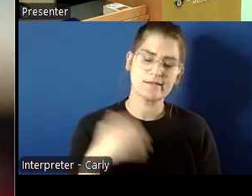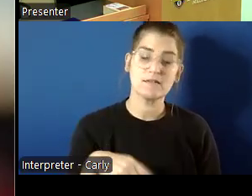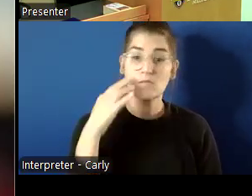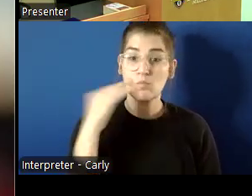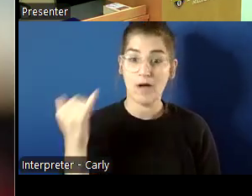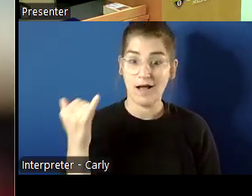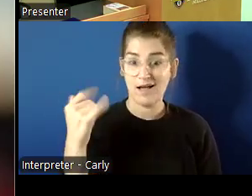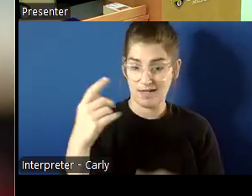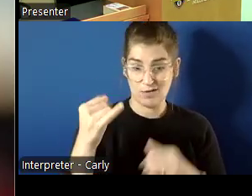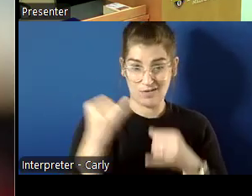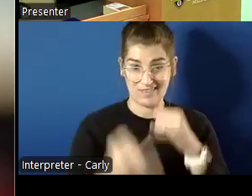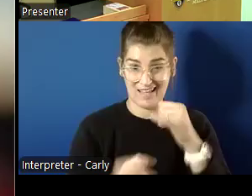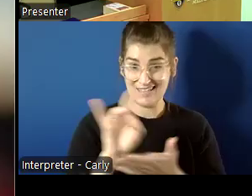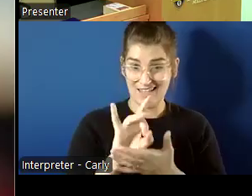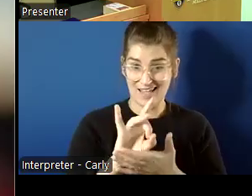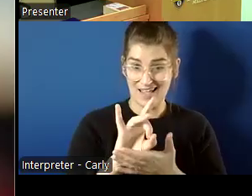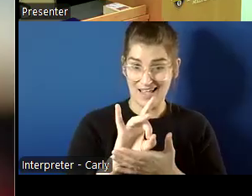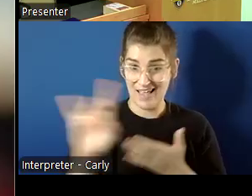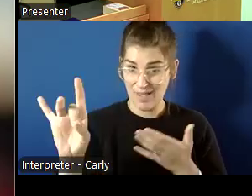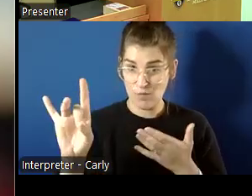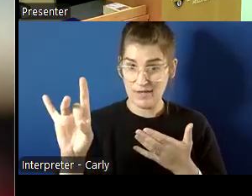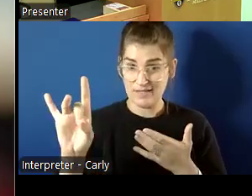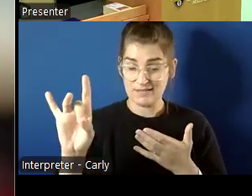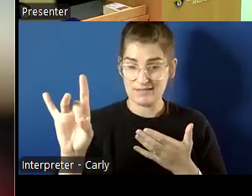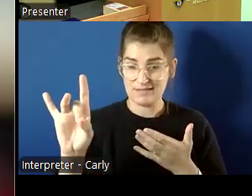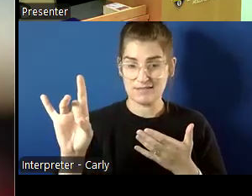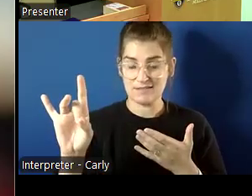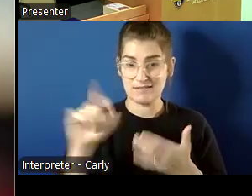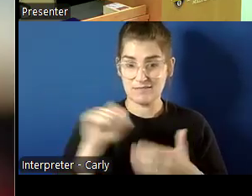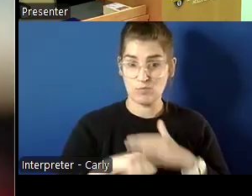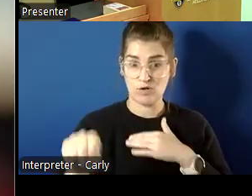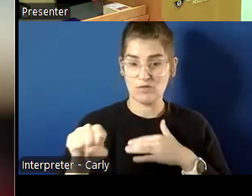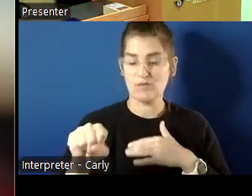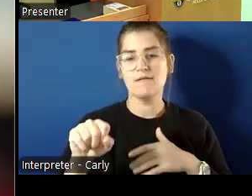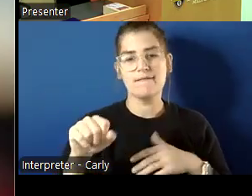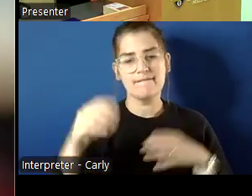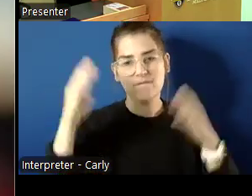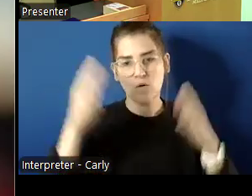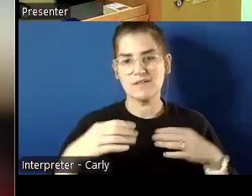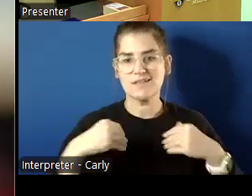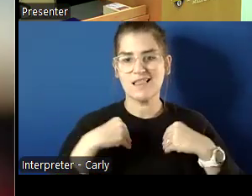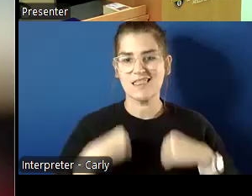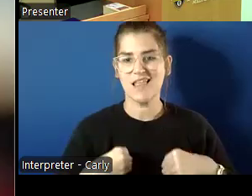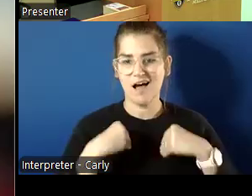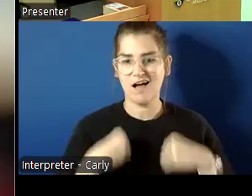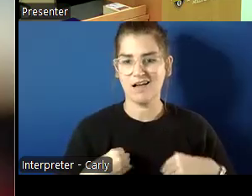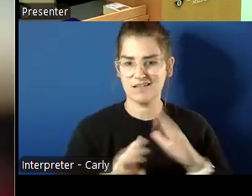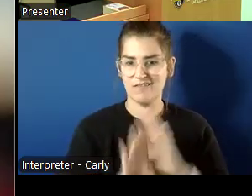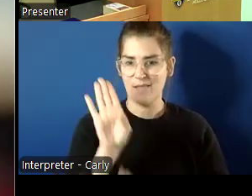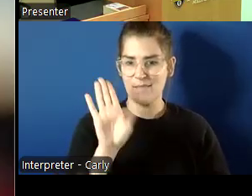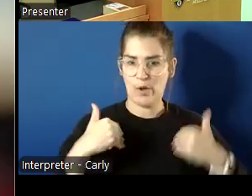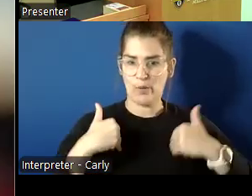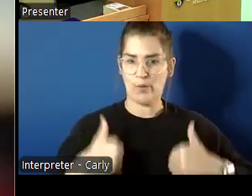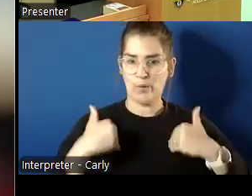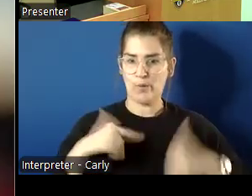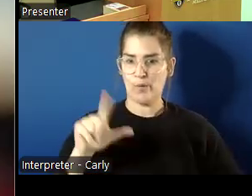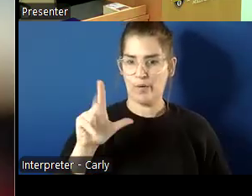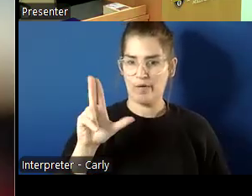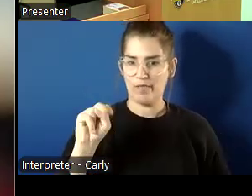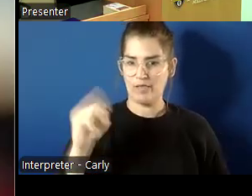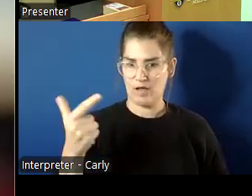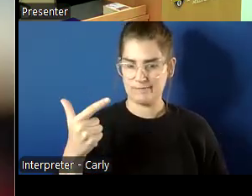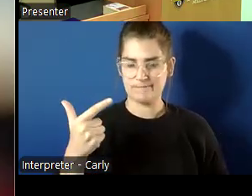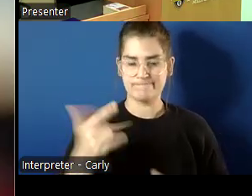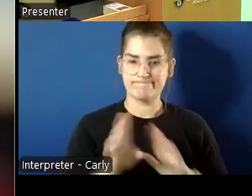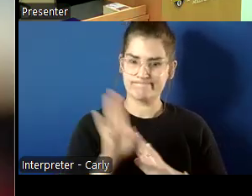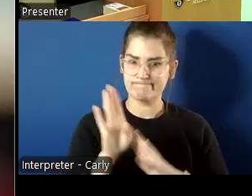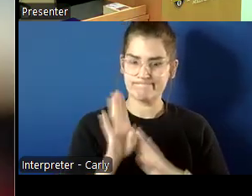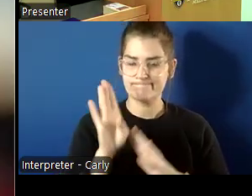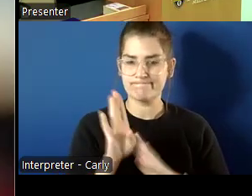we often focus on the lung development. And the obstitricians are happy to just